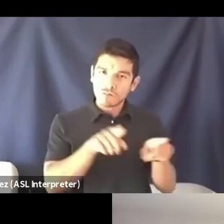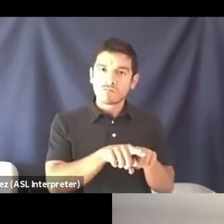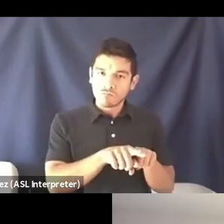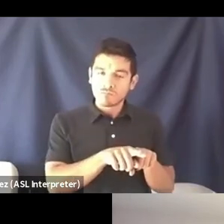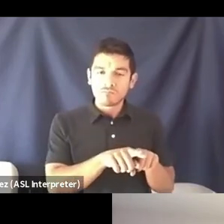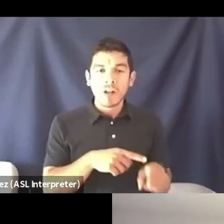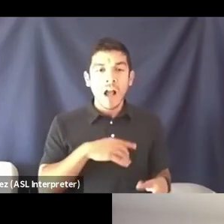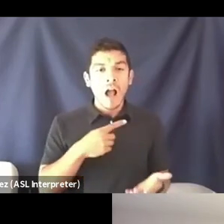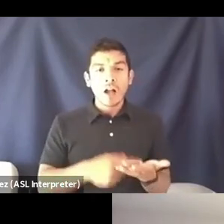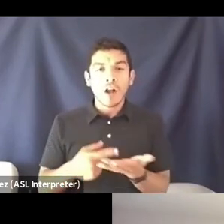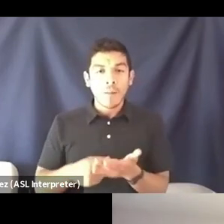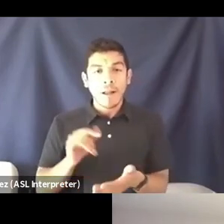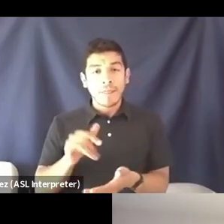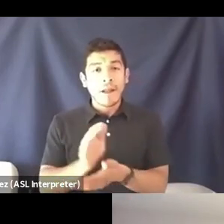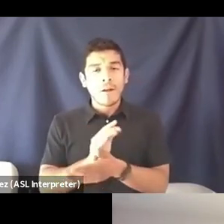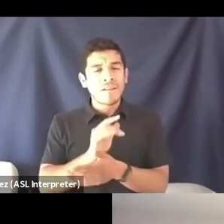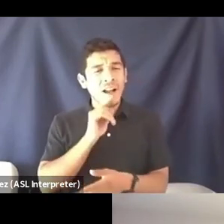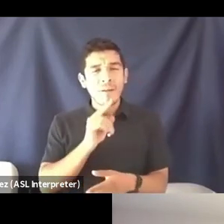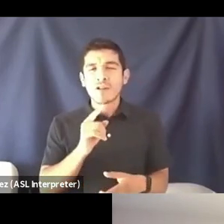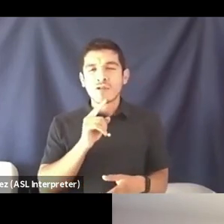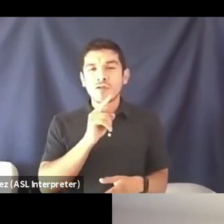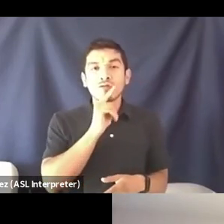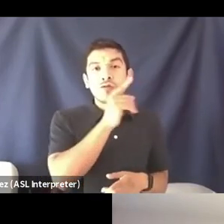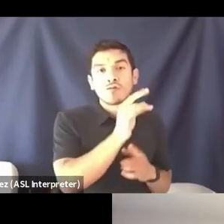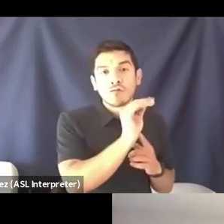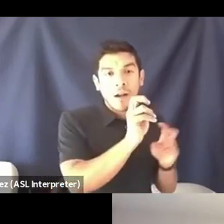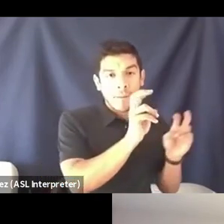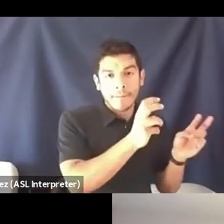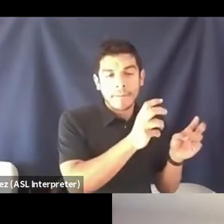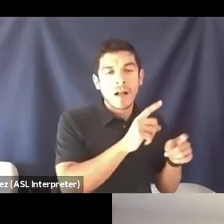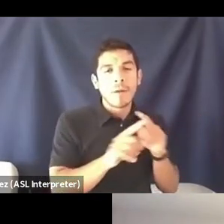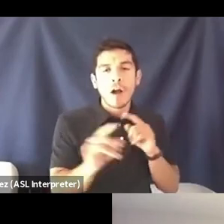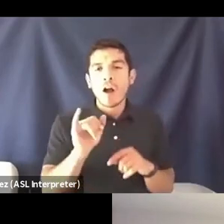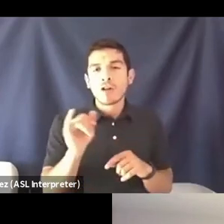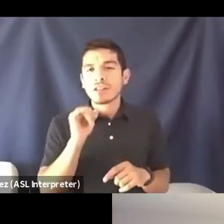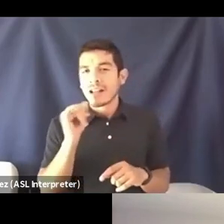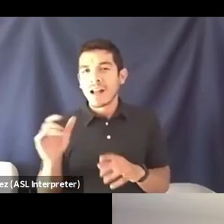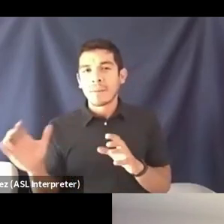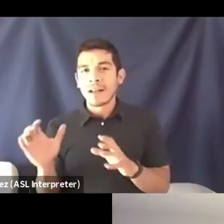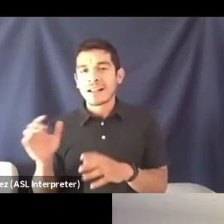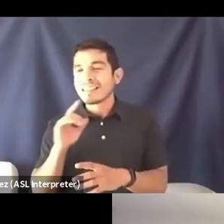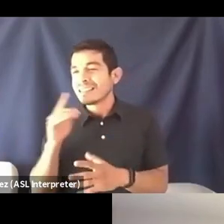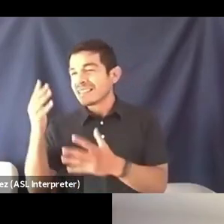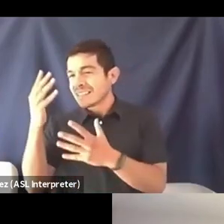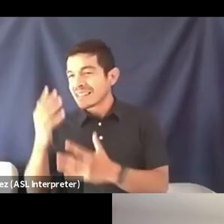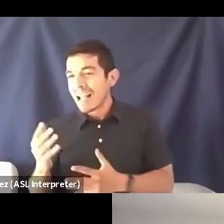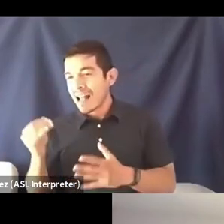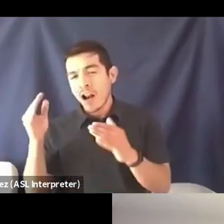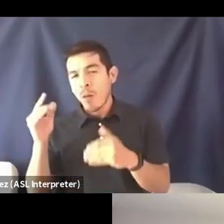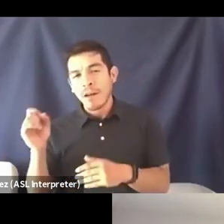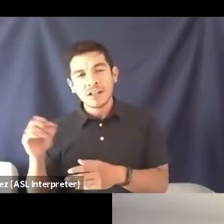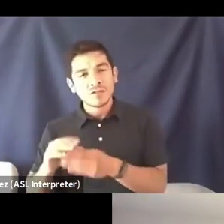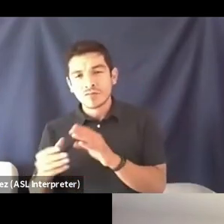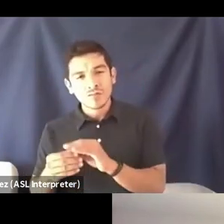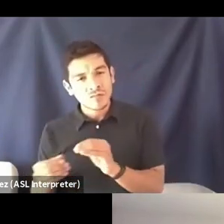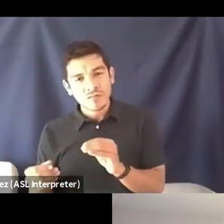not being true crime but also the film not being this just sad and hopeless story. That the film,